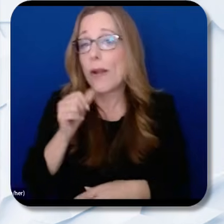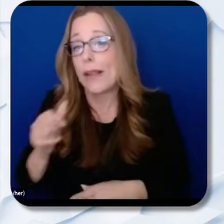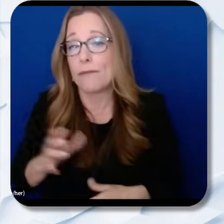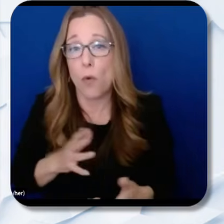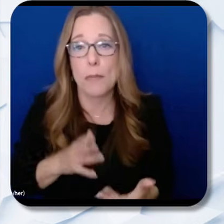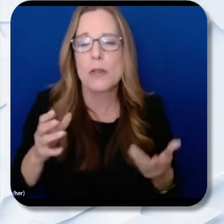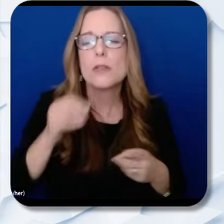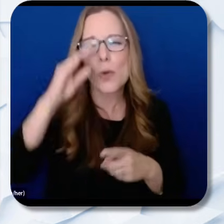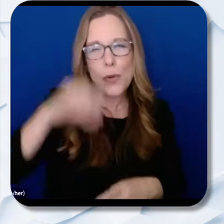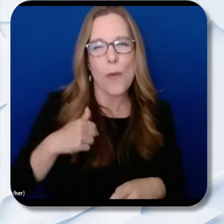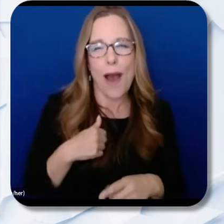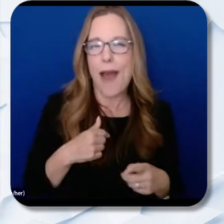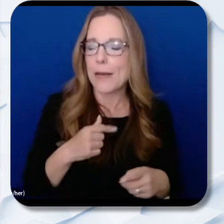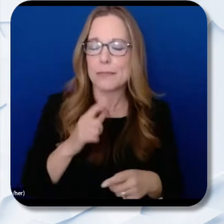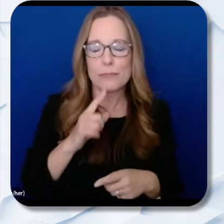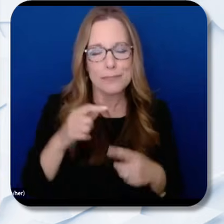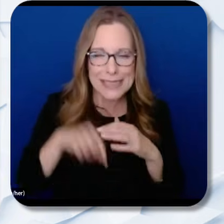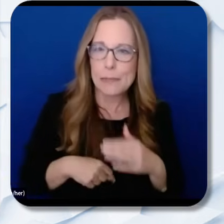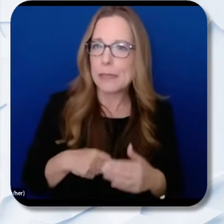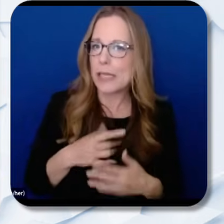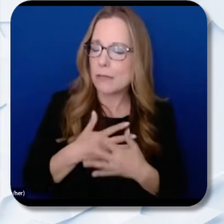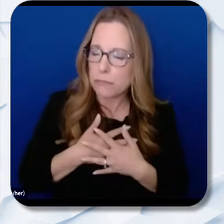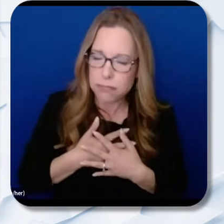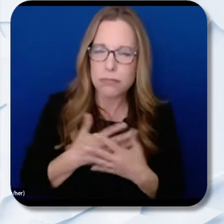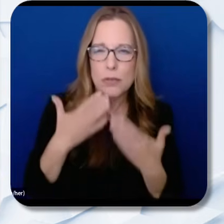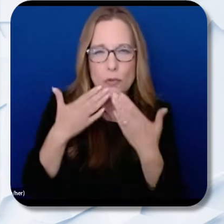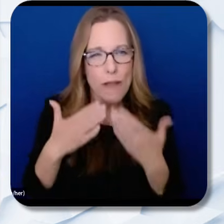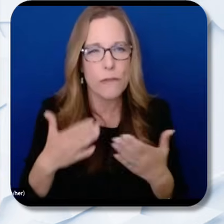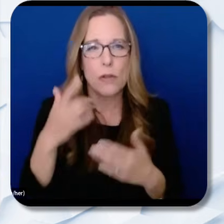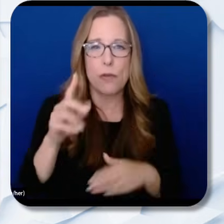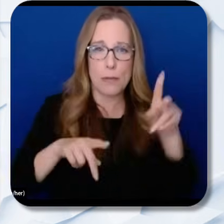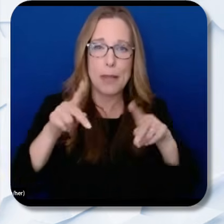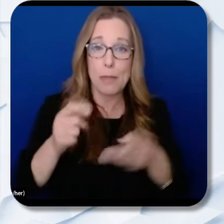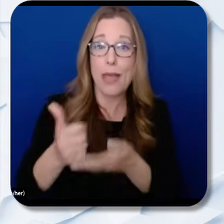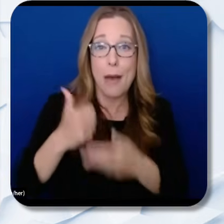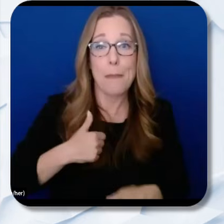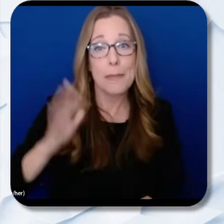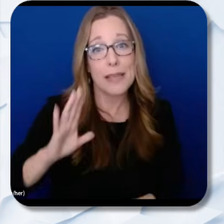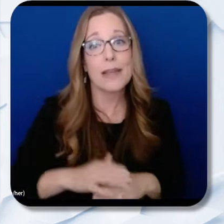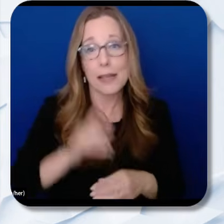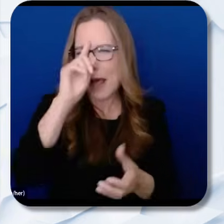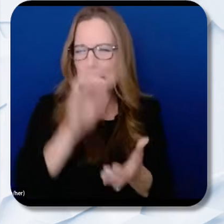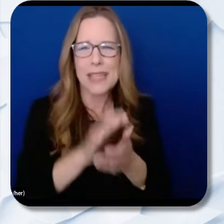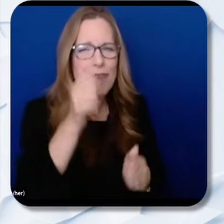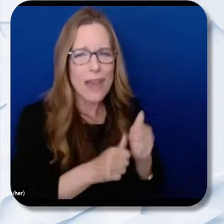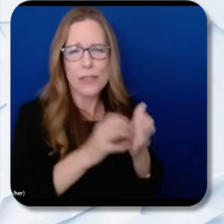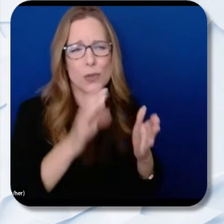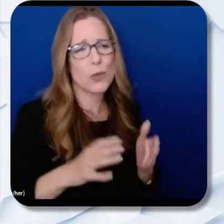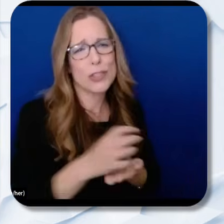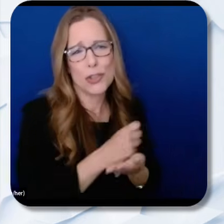and respond and provide the stability that each student needs moving forward. And so, you know, I hope with advocacy efforts and summits like this one,